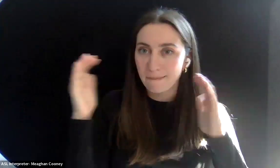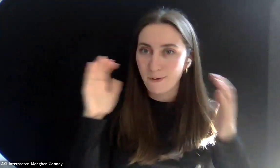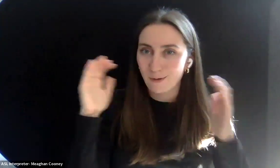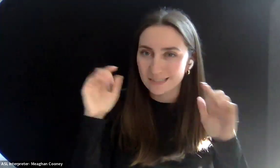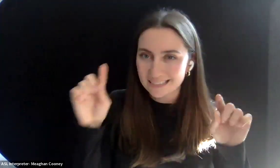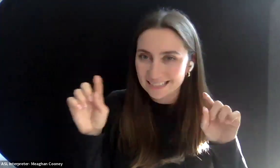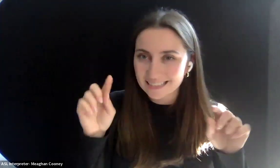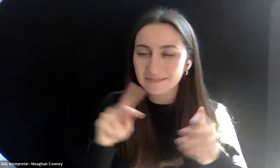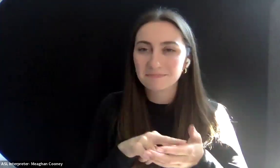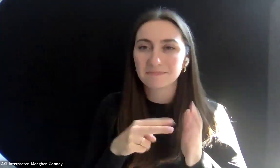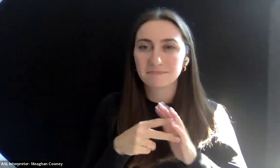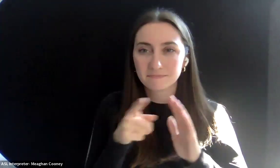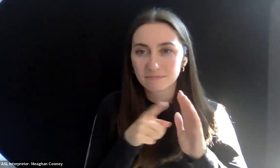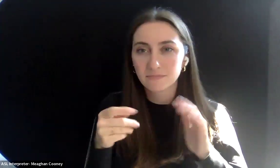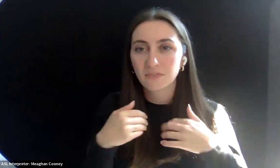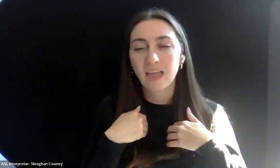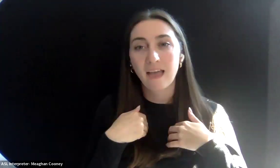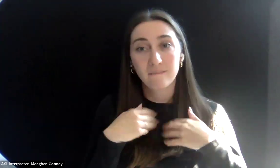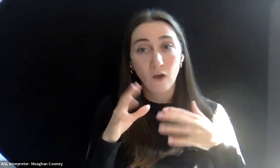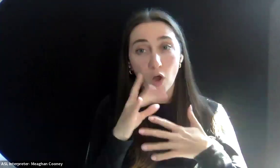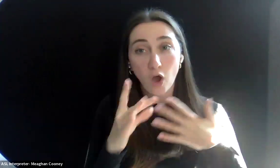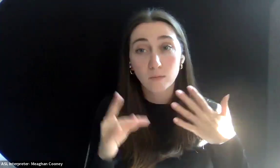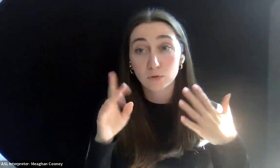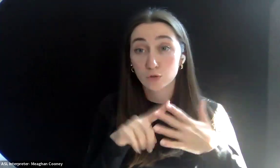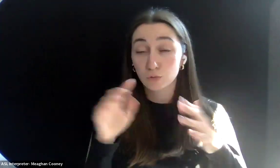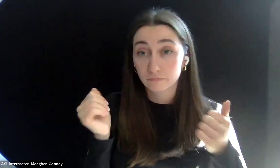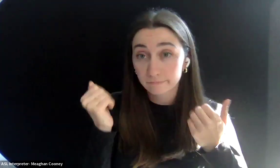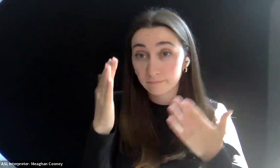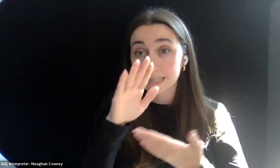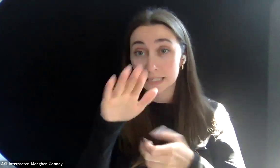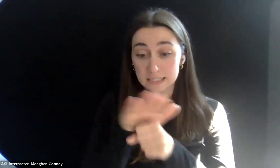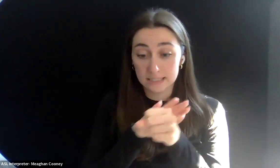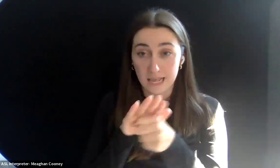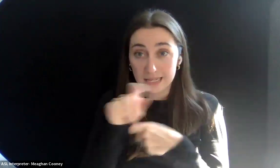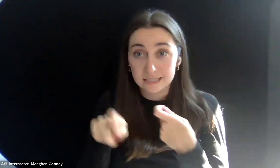Proponent has the option to propose a site specific design